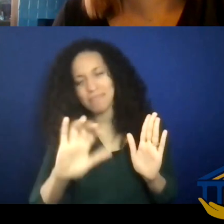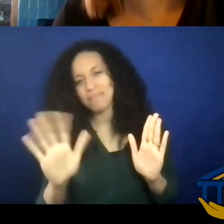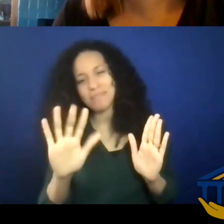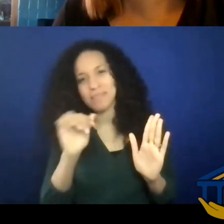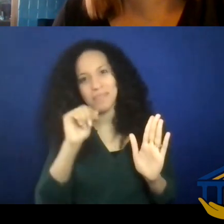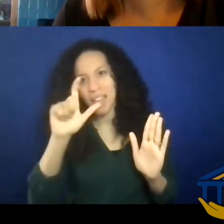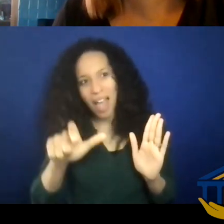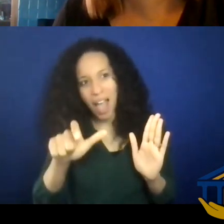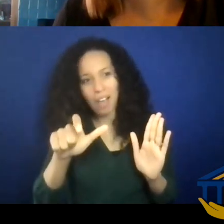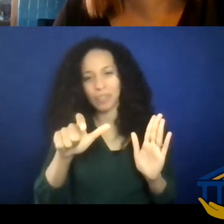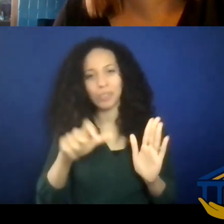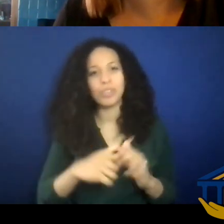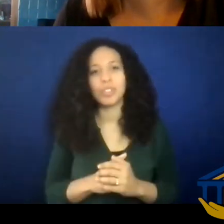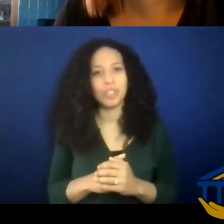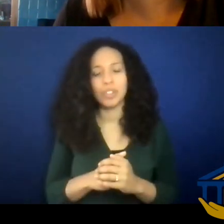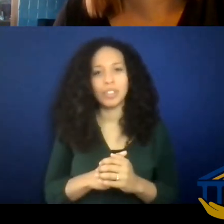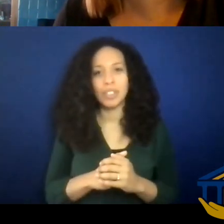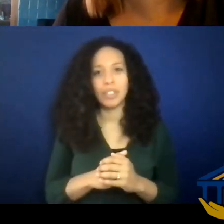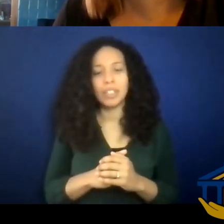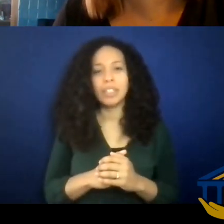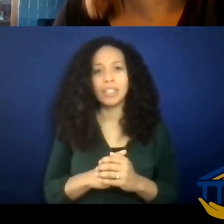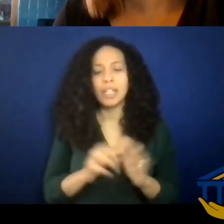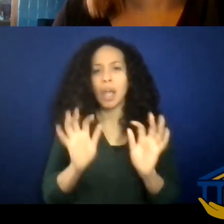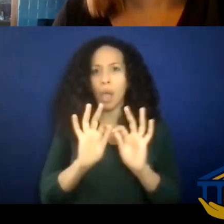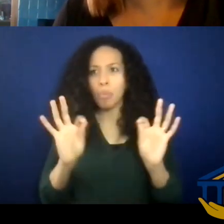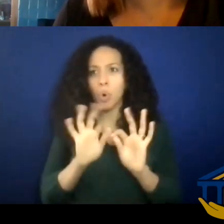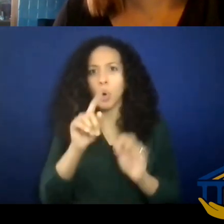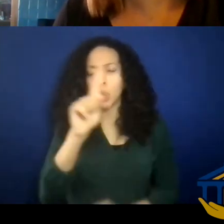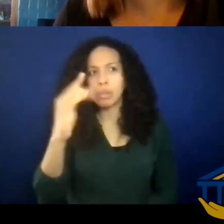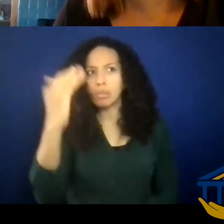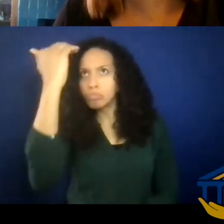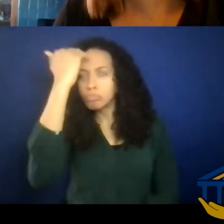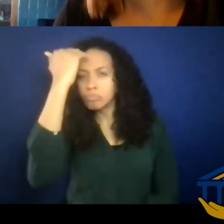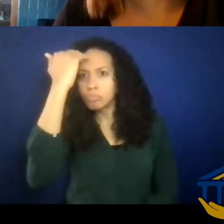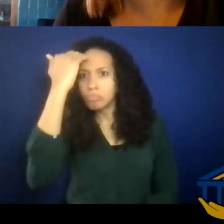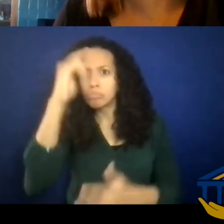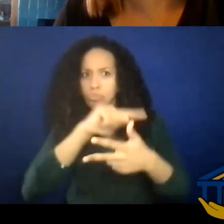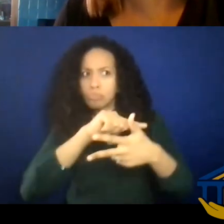at this point. It's just important to be familiar that they exist so that as